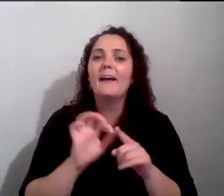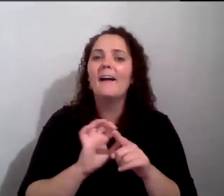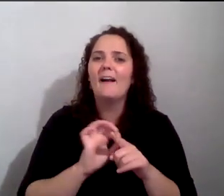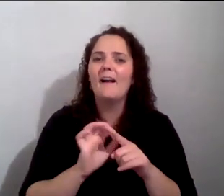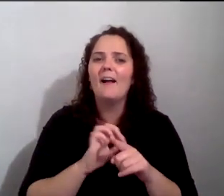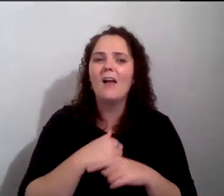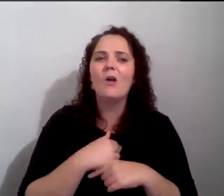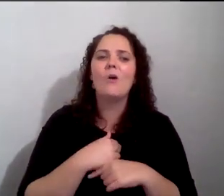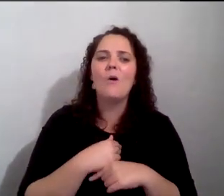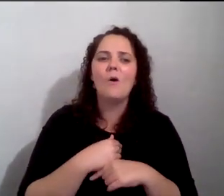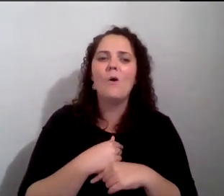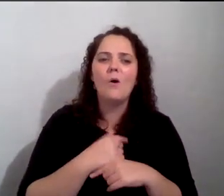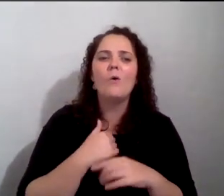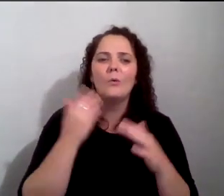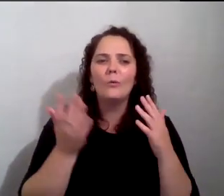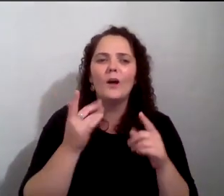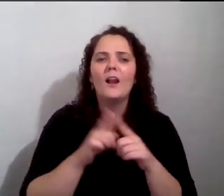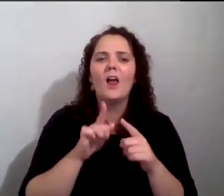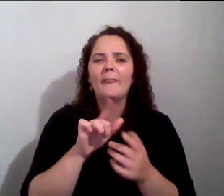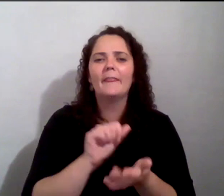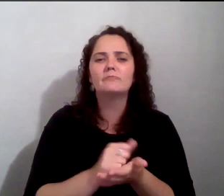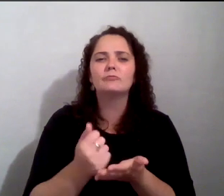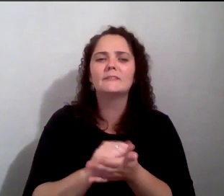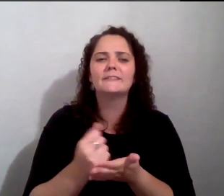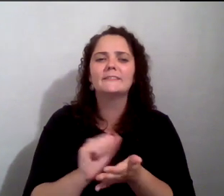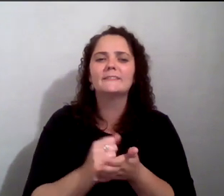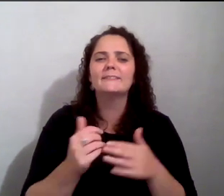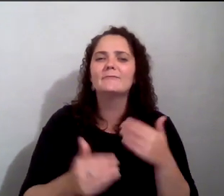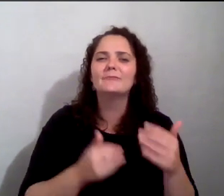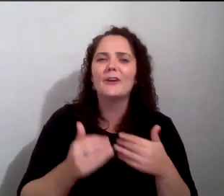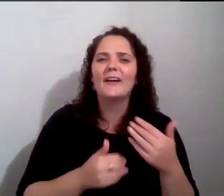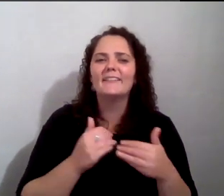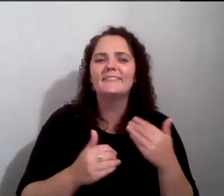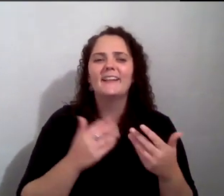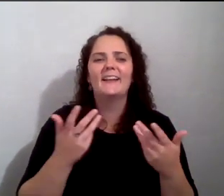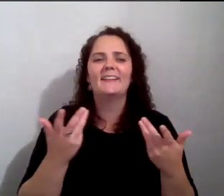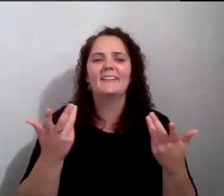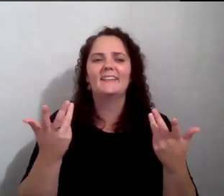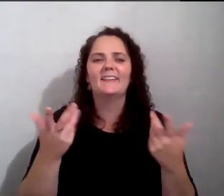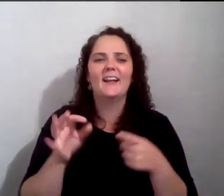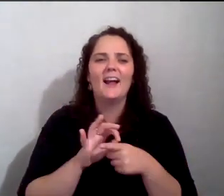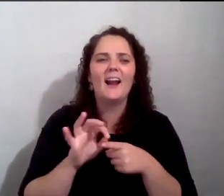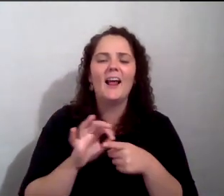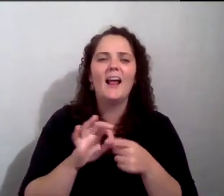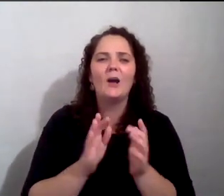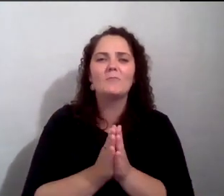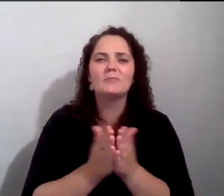part of the kind of that to me magenta, I think of printing processes and publications and books, you know what I mean